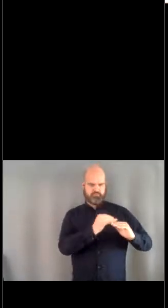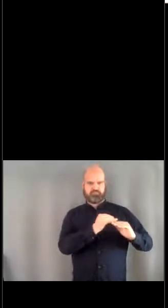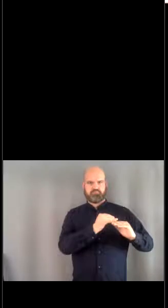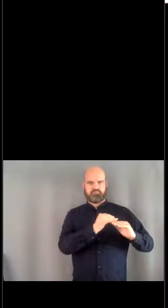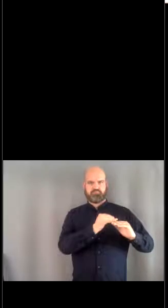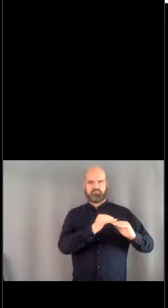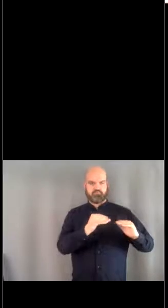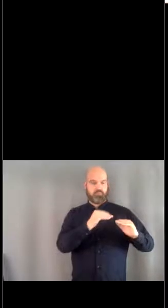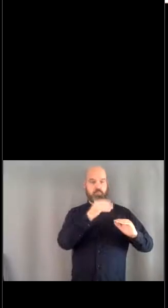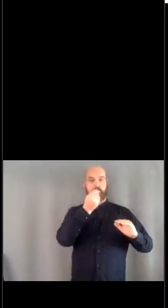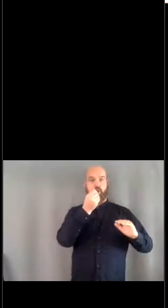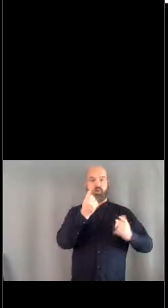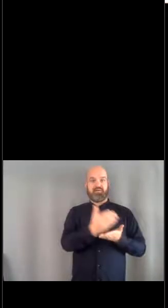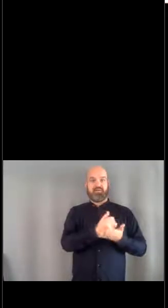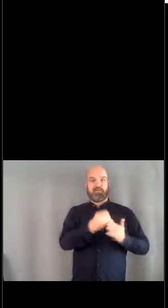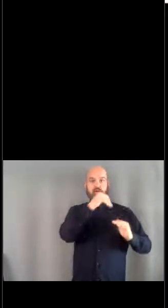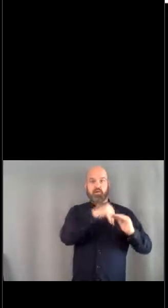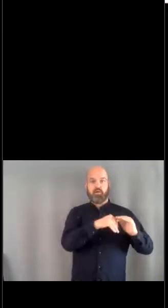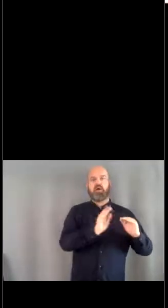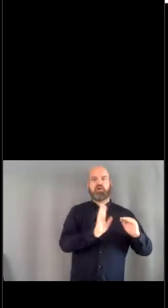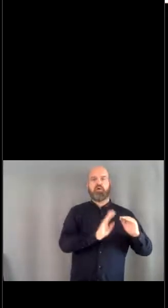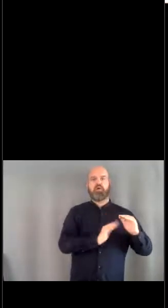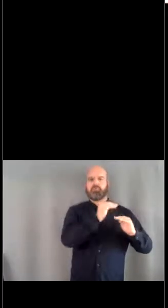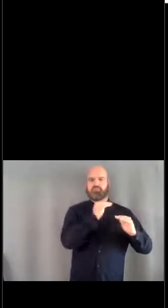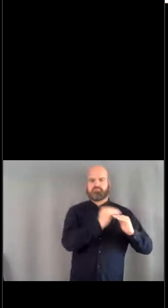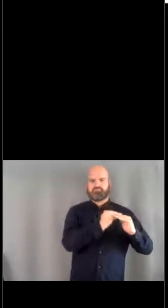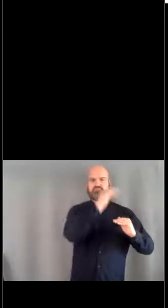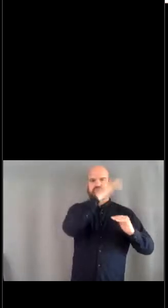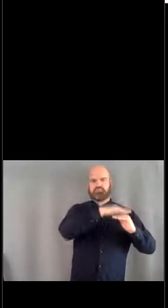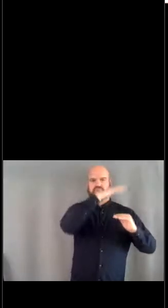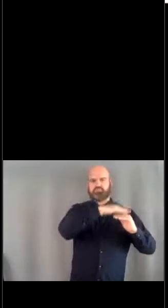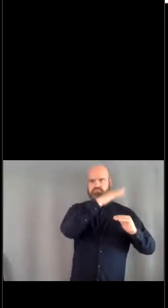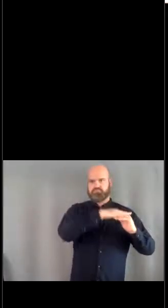covering healthcare expenditures and other social services.